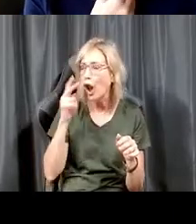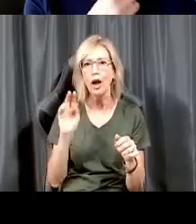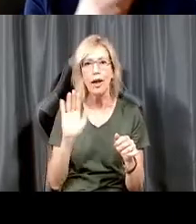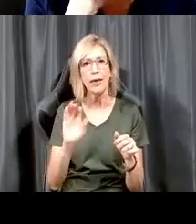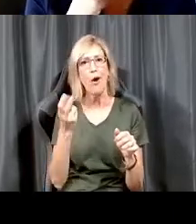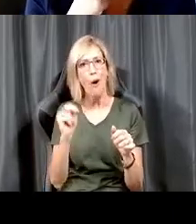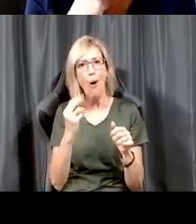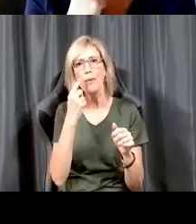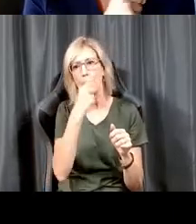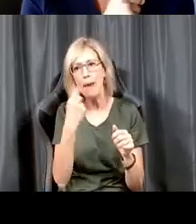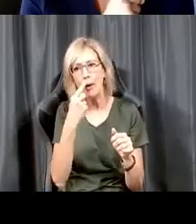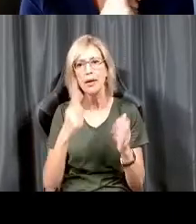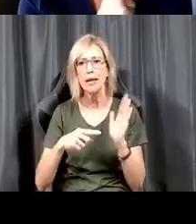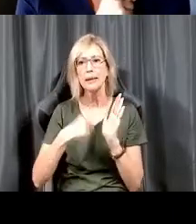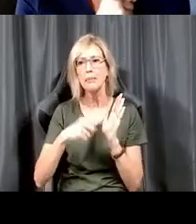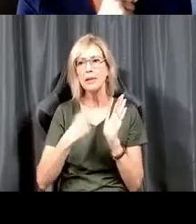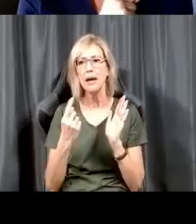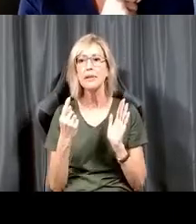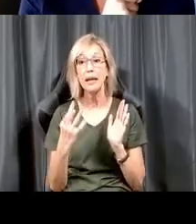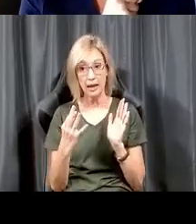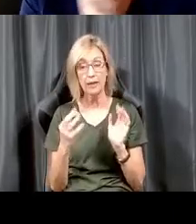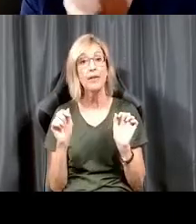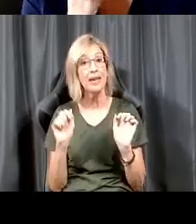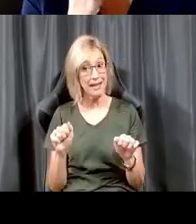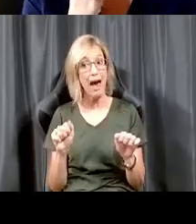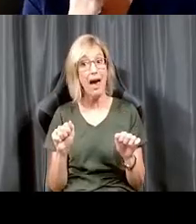Sometimes taking if they do tolerate food, taking a little